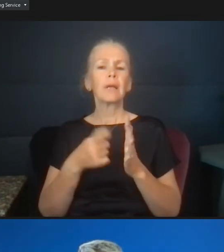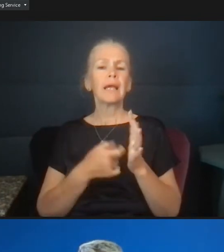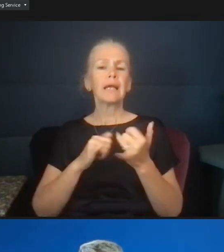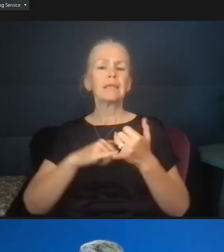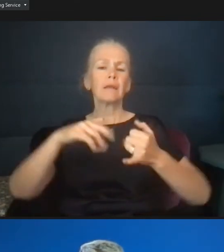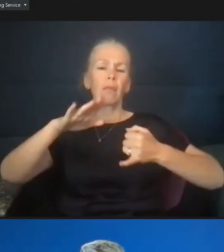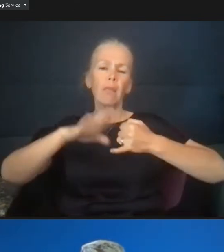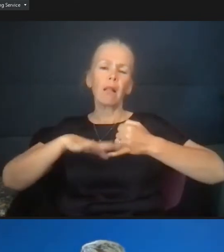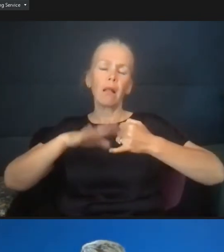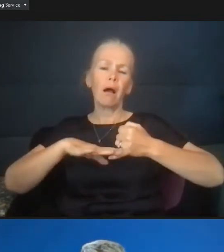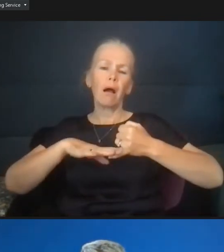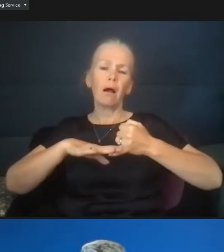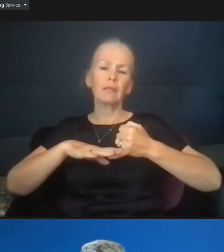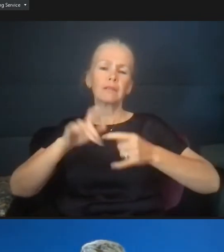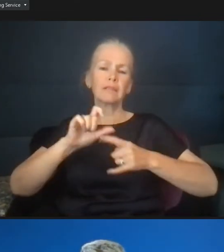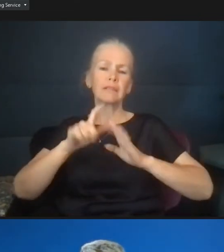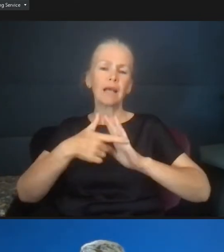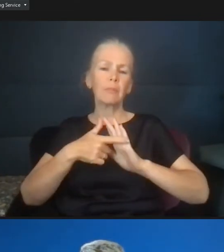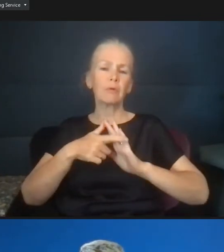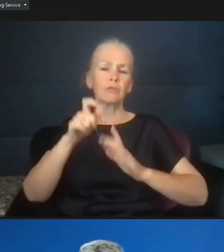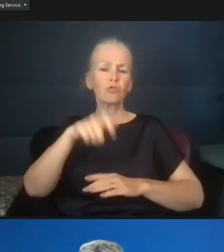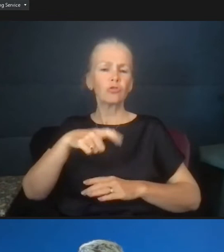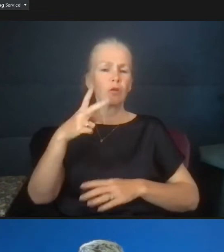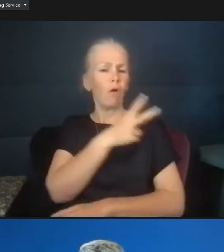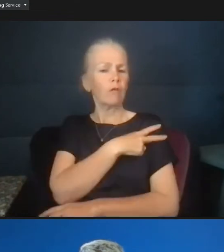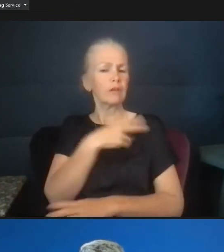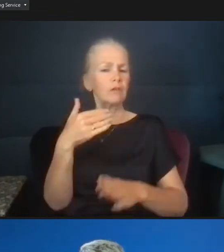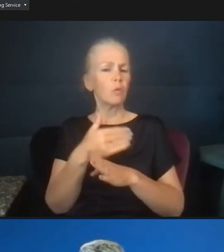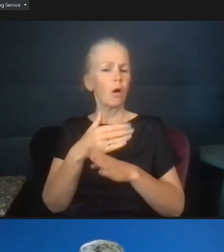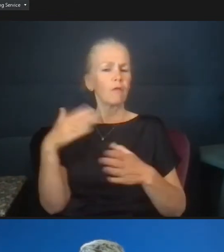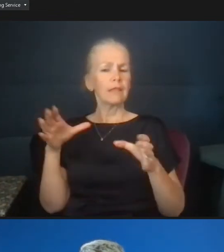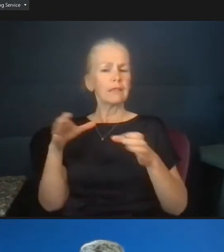and someone who has worked in the sector for a long time with the student perspective.